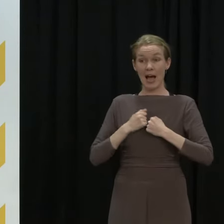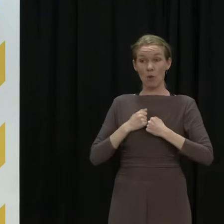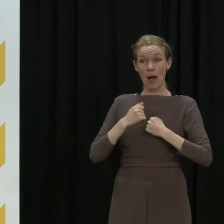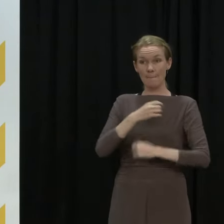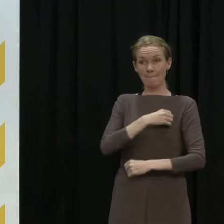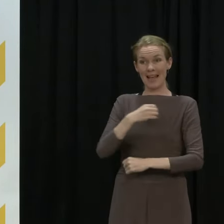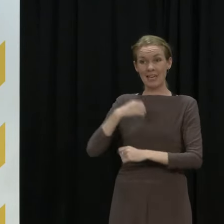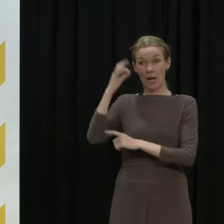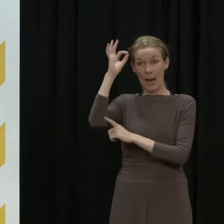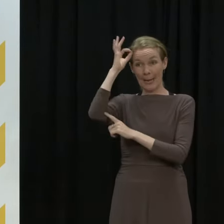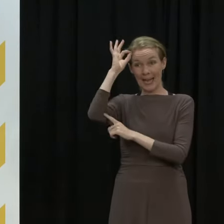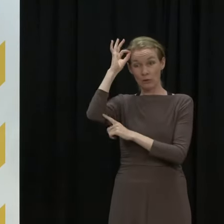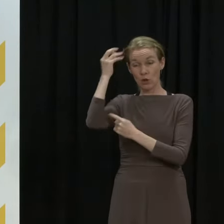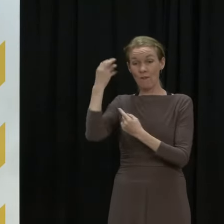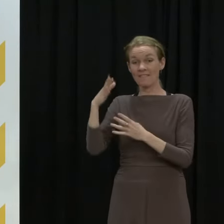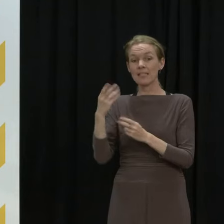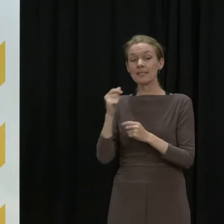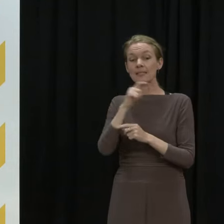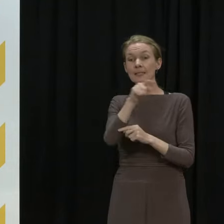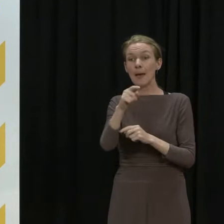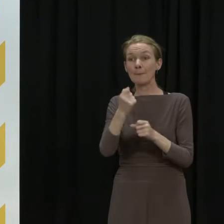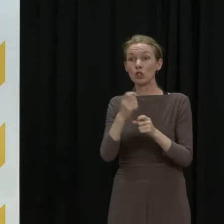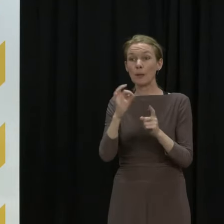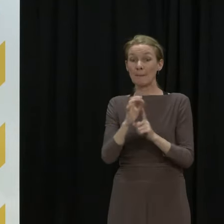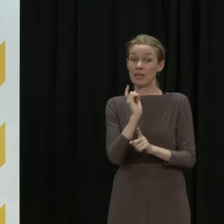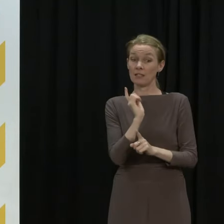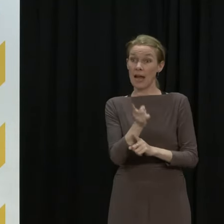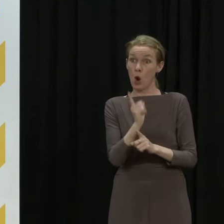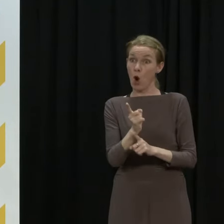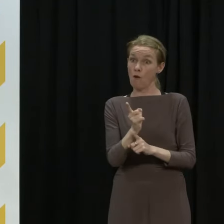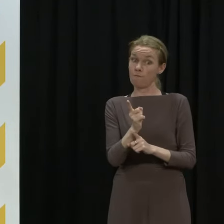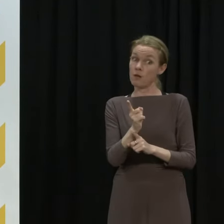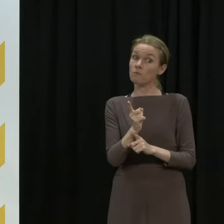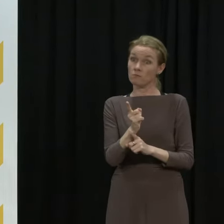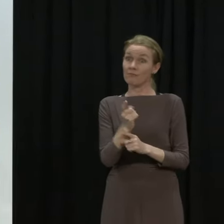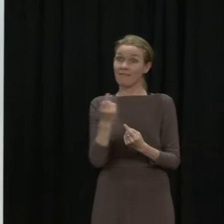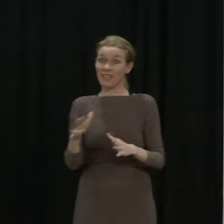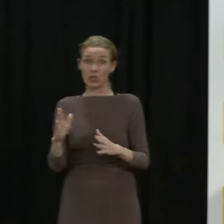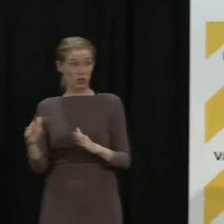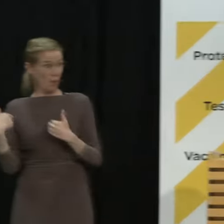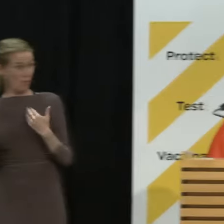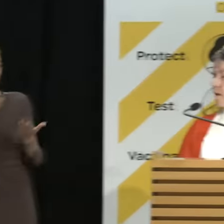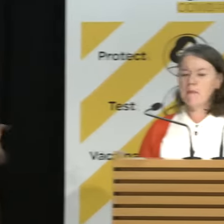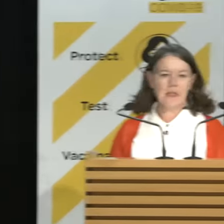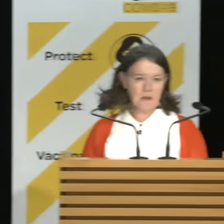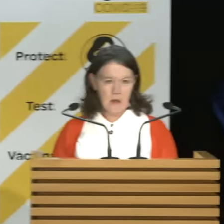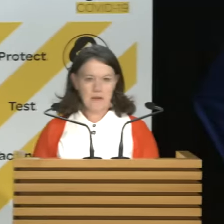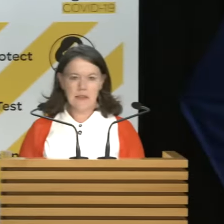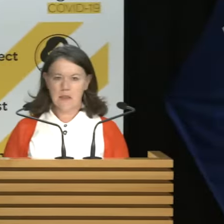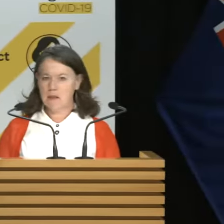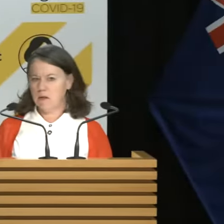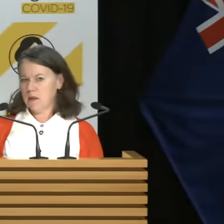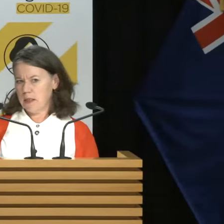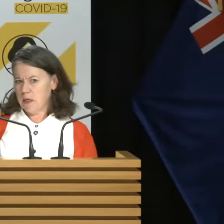I understand the medical Council have issued some pretty